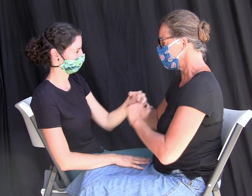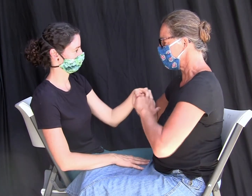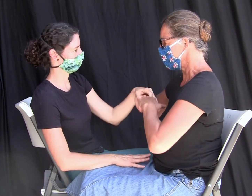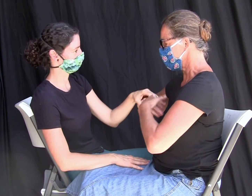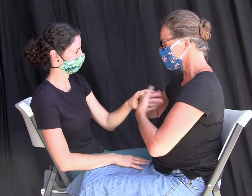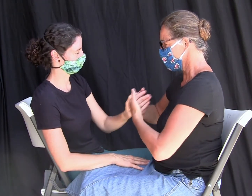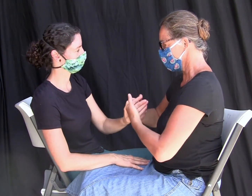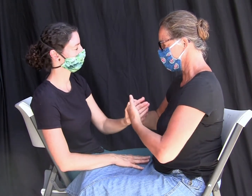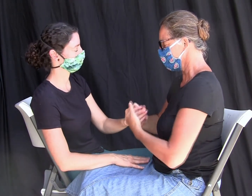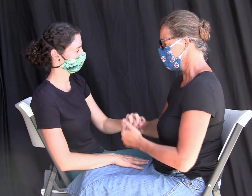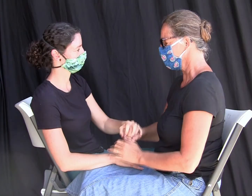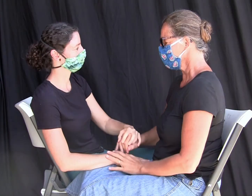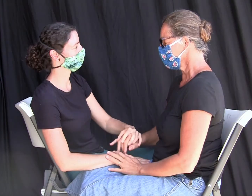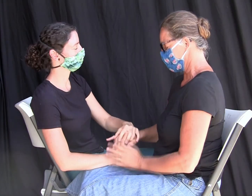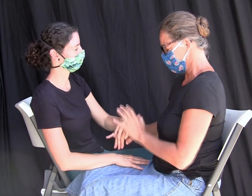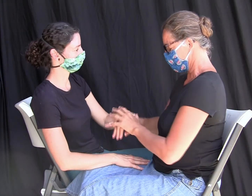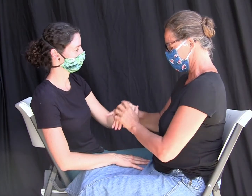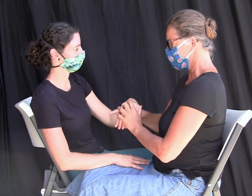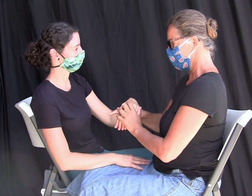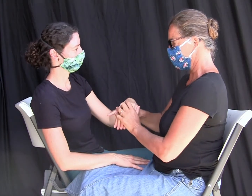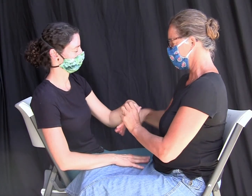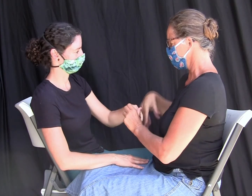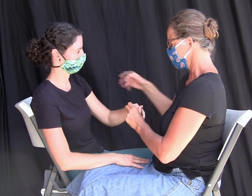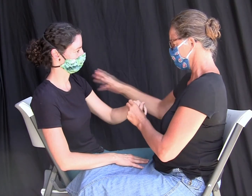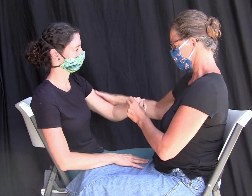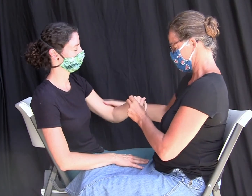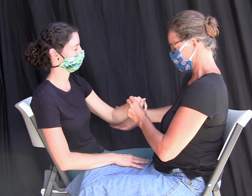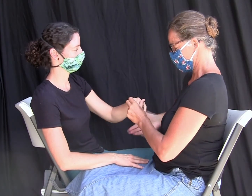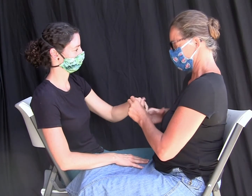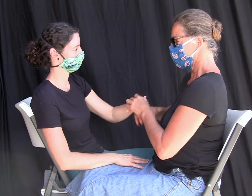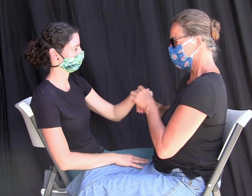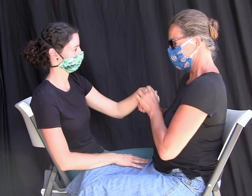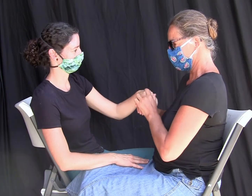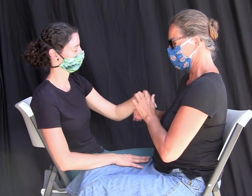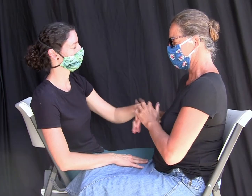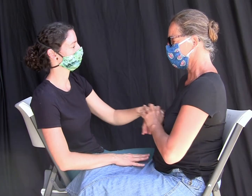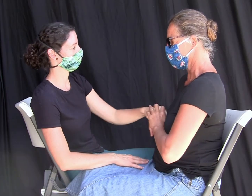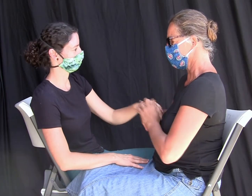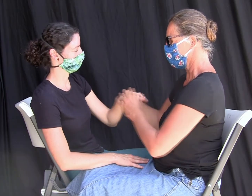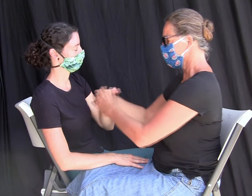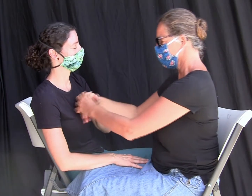Each hand has a role in Protactile language, and I will demonstrate these in this series of videos.